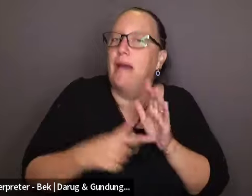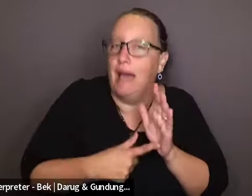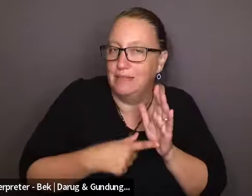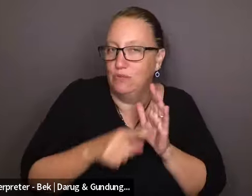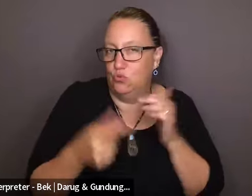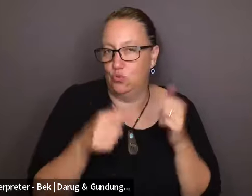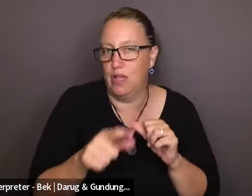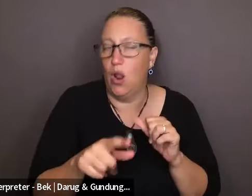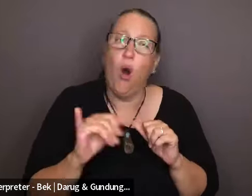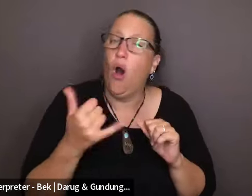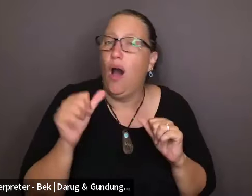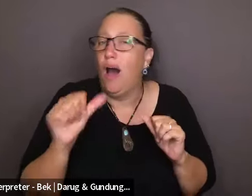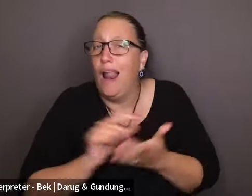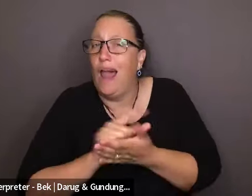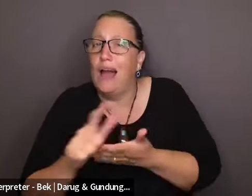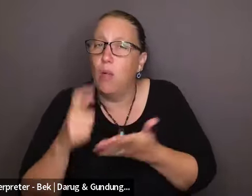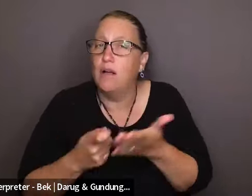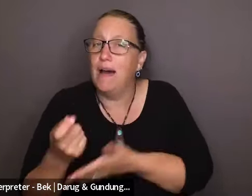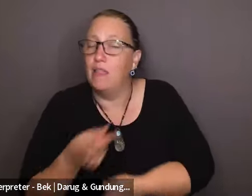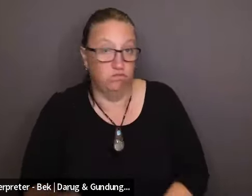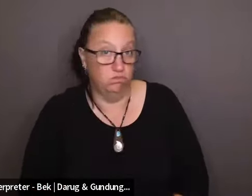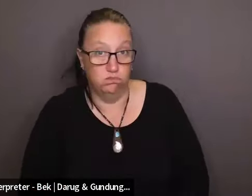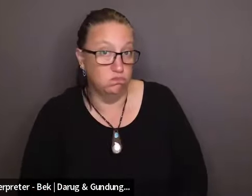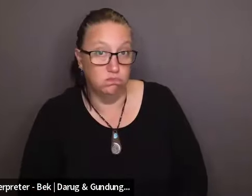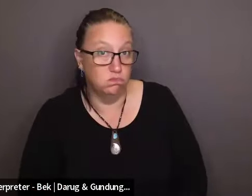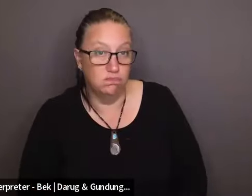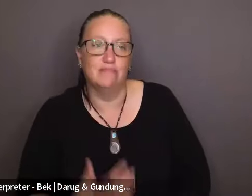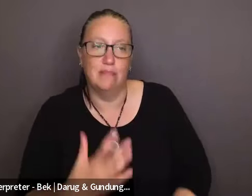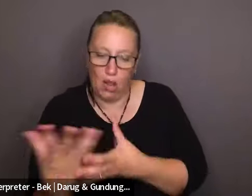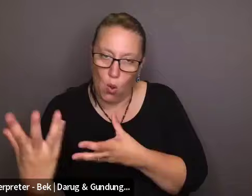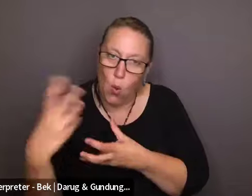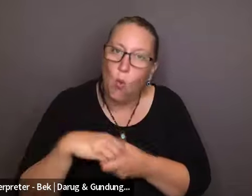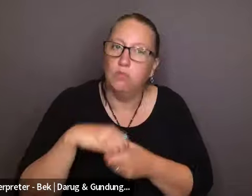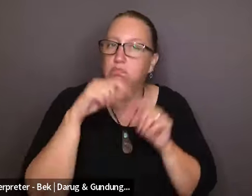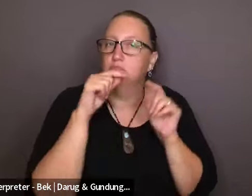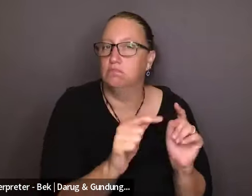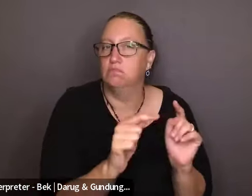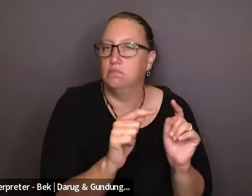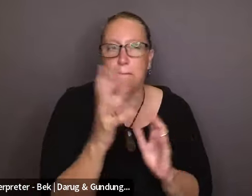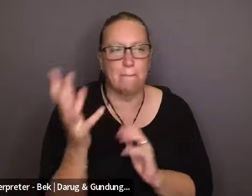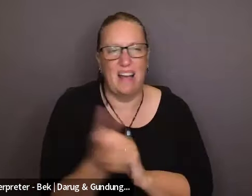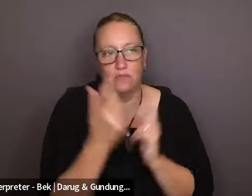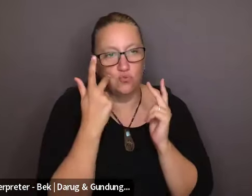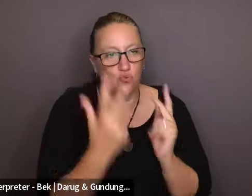or honoraria is also an eligible use of funding and expected use of funding. So they're not optional extras